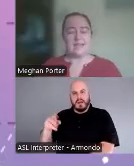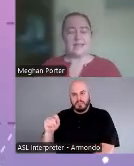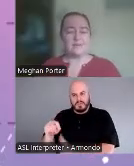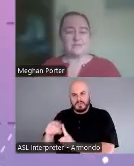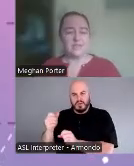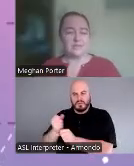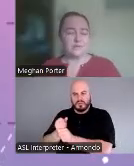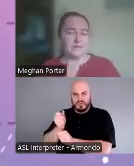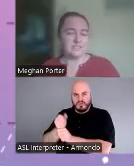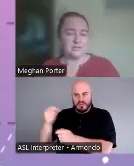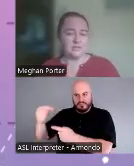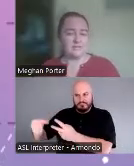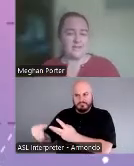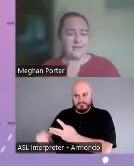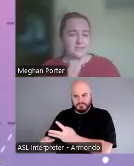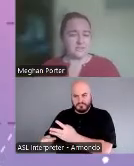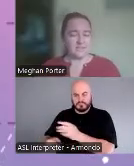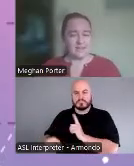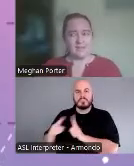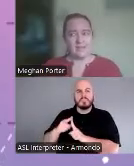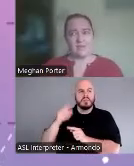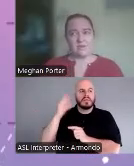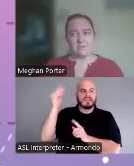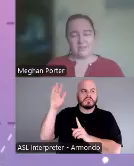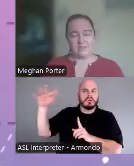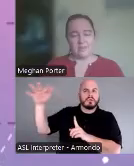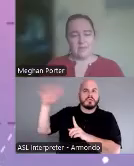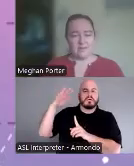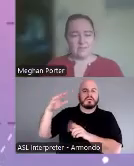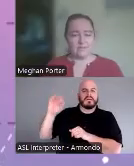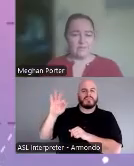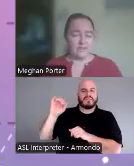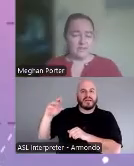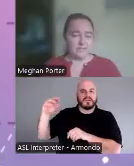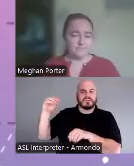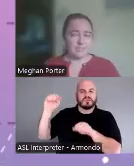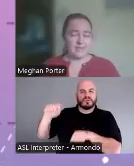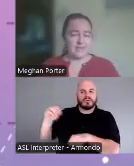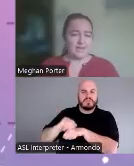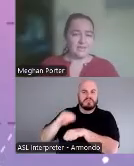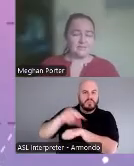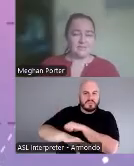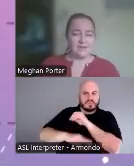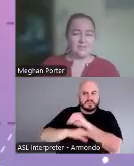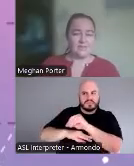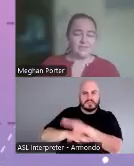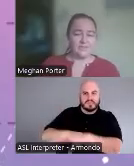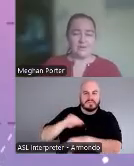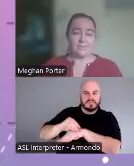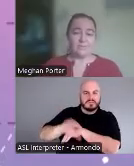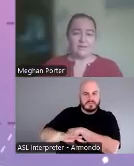and also thought about external factors that could affect the campaign. And it actually turned out that there